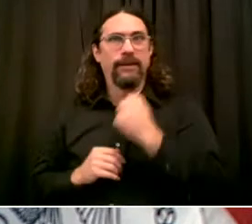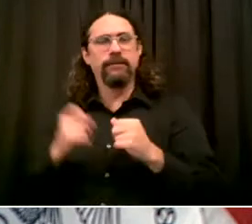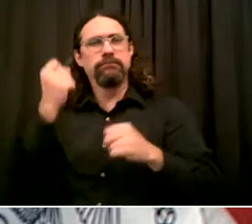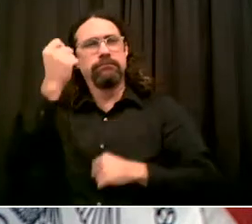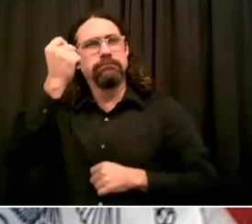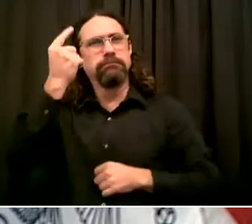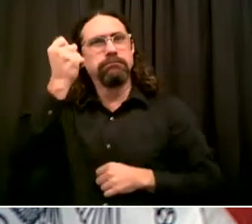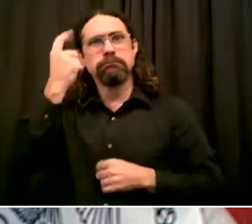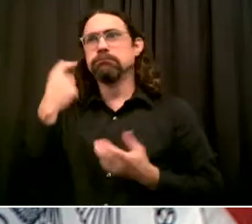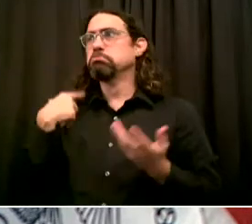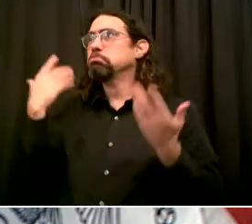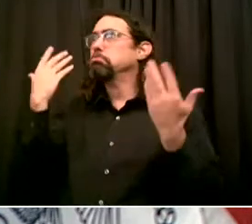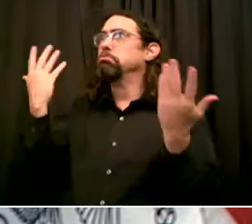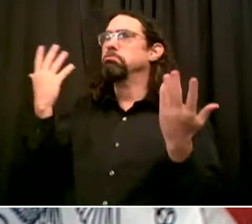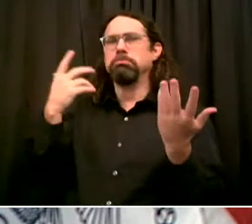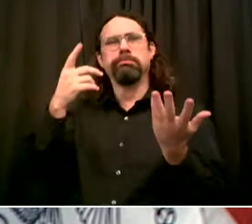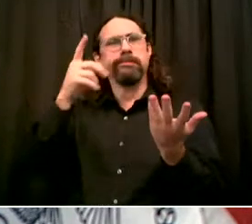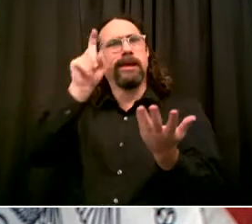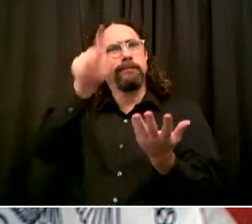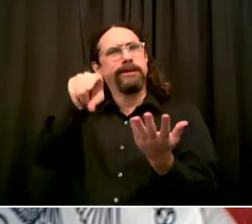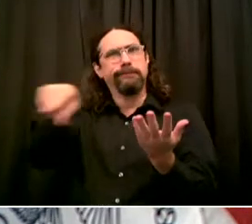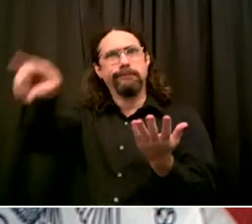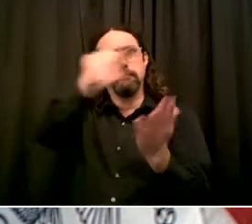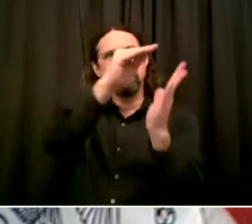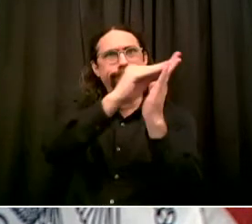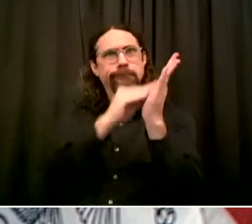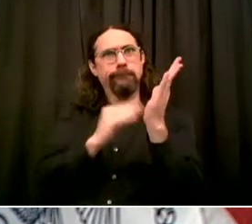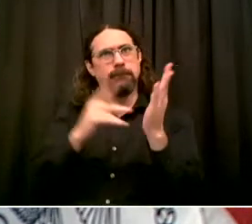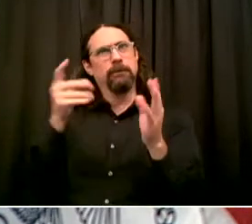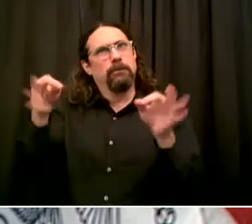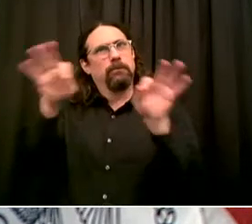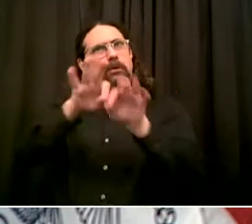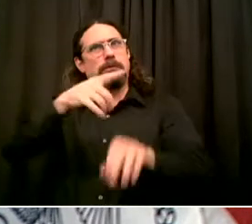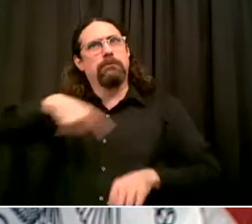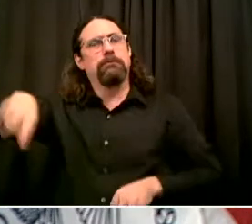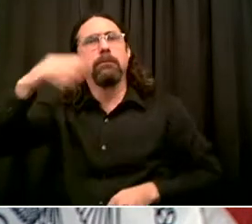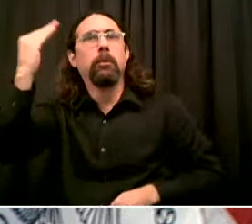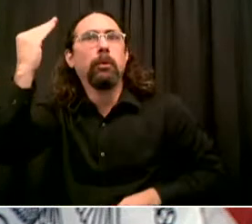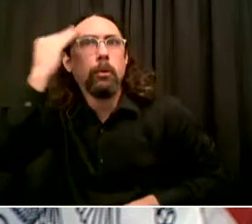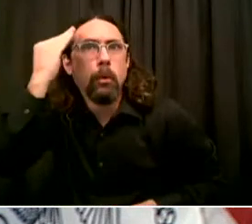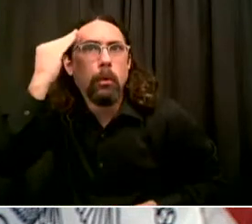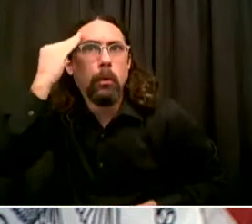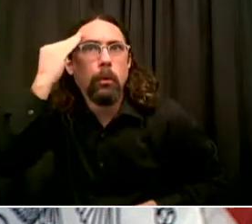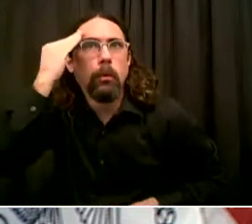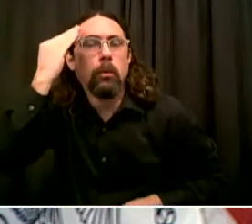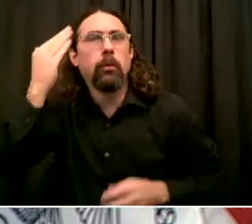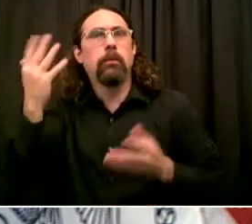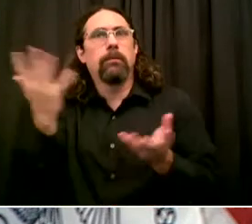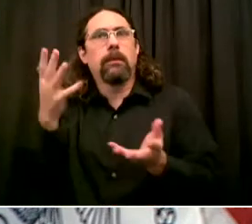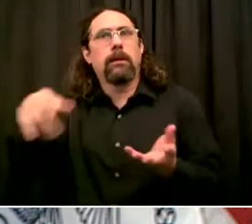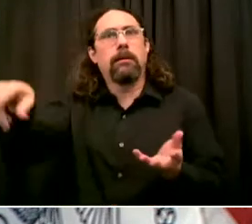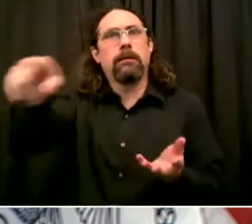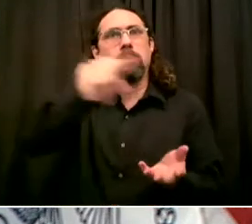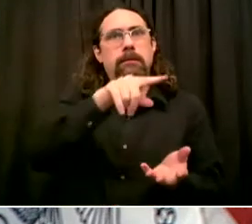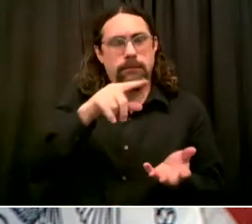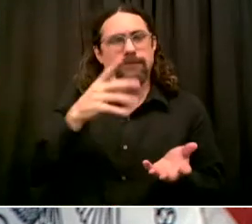WHWHAT PPARENTS WANT. THAT IS WHY WE ARE PUTTING TTHIS ONE OPEN ENROLLMENT RPEIOIOD IF YOU WILL AND WE'LL